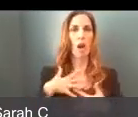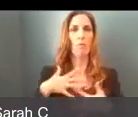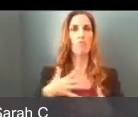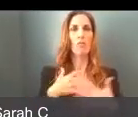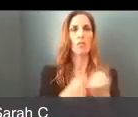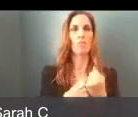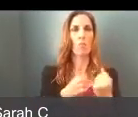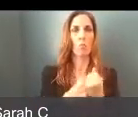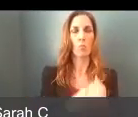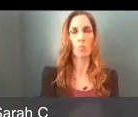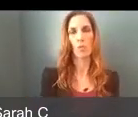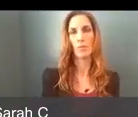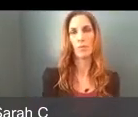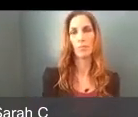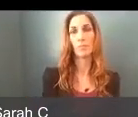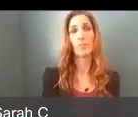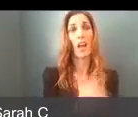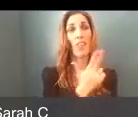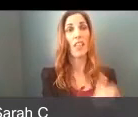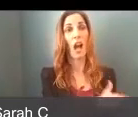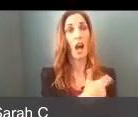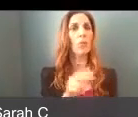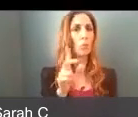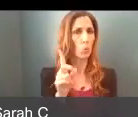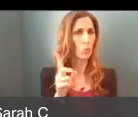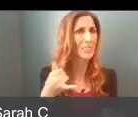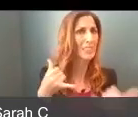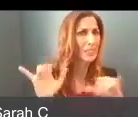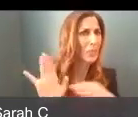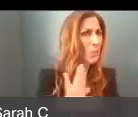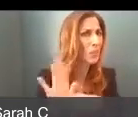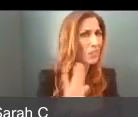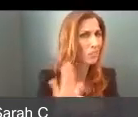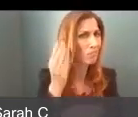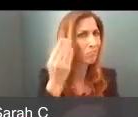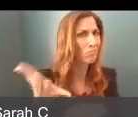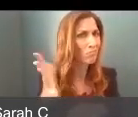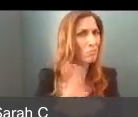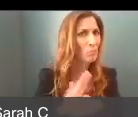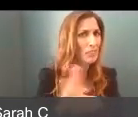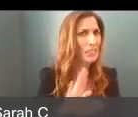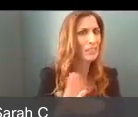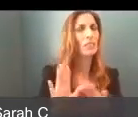Our hospitals do remain quite busy. To put this in, for some context, on October 1st